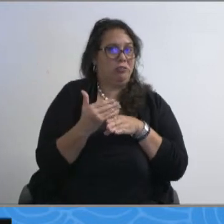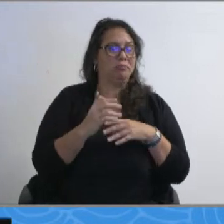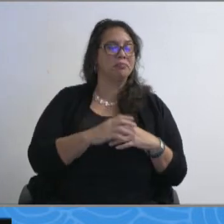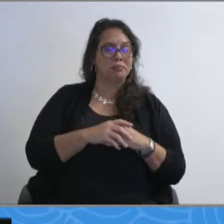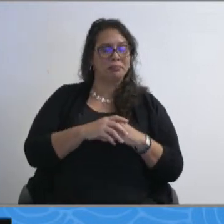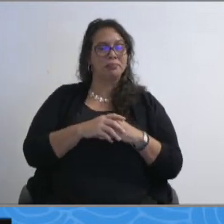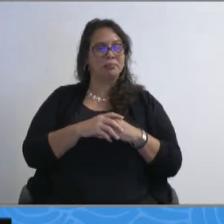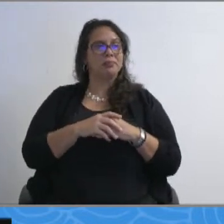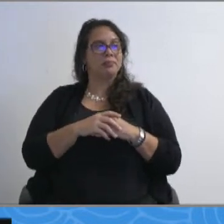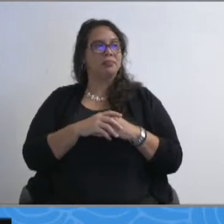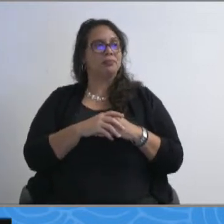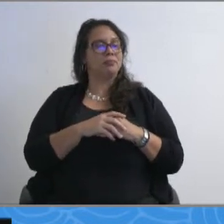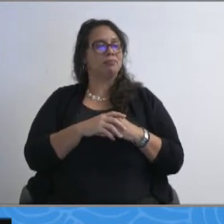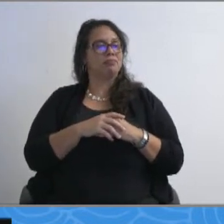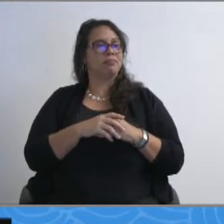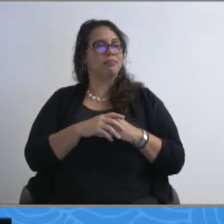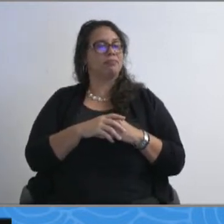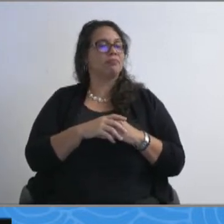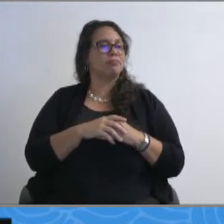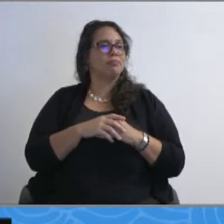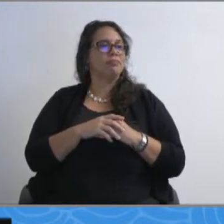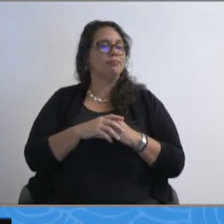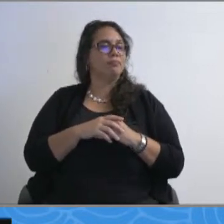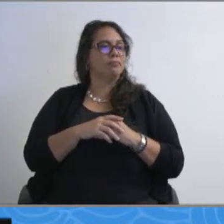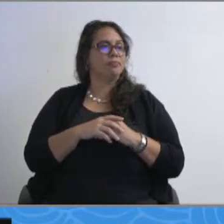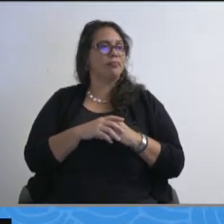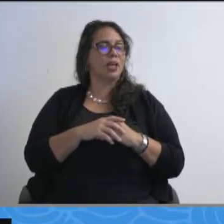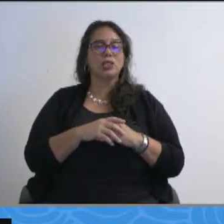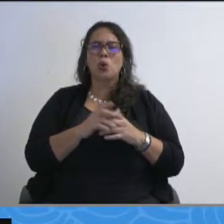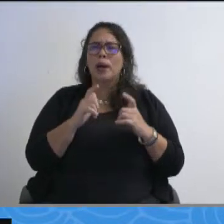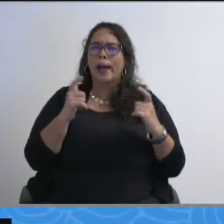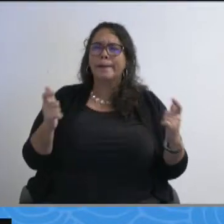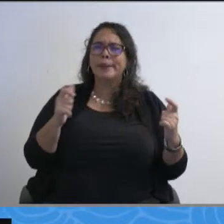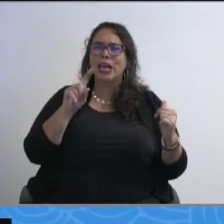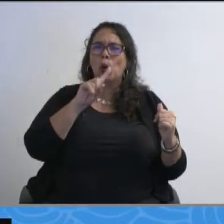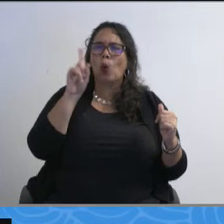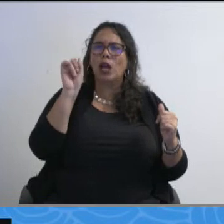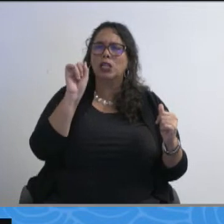And so, a big question that is asked is,